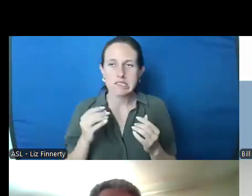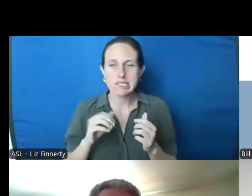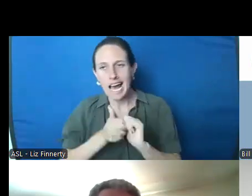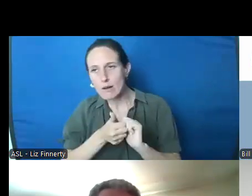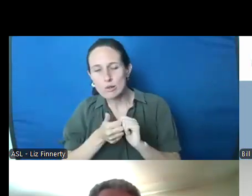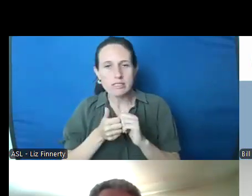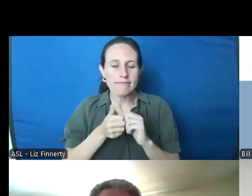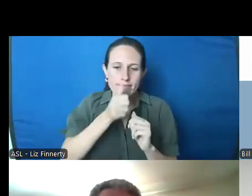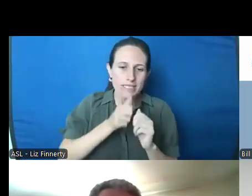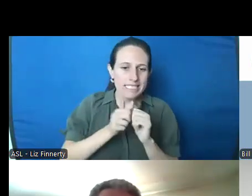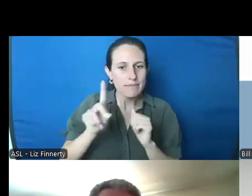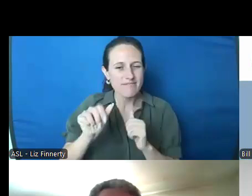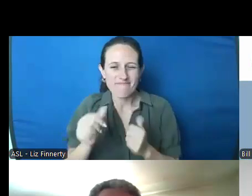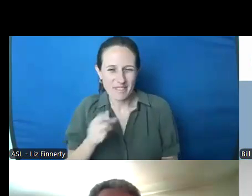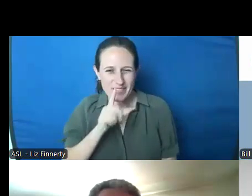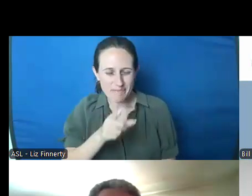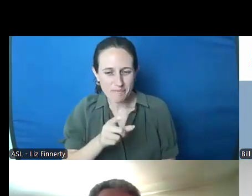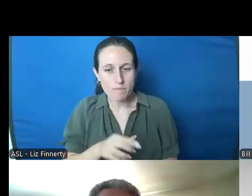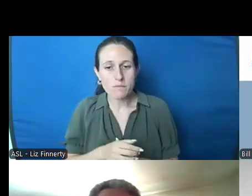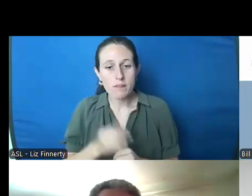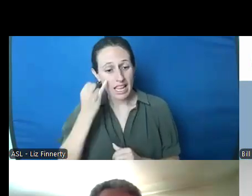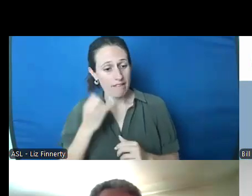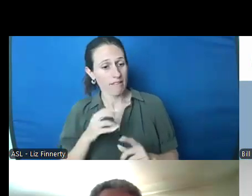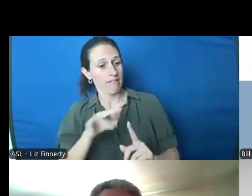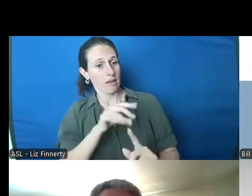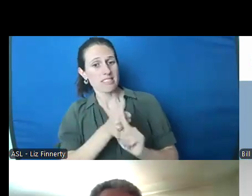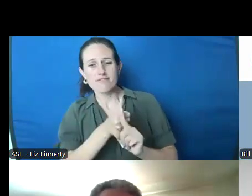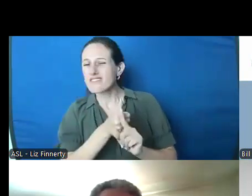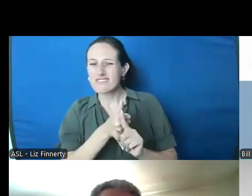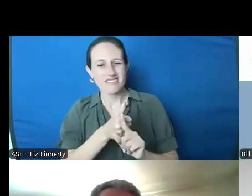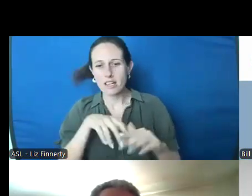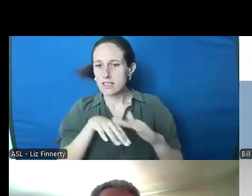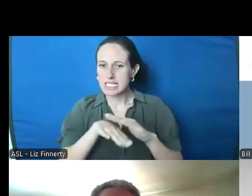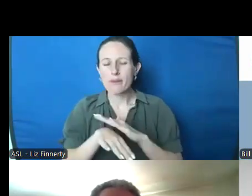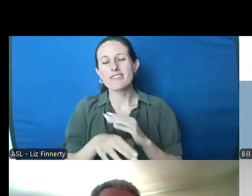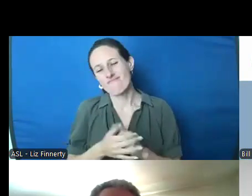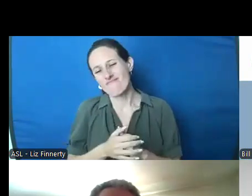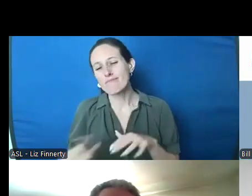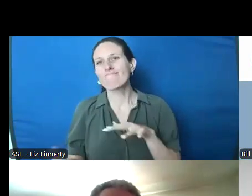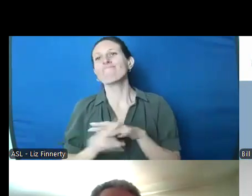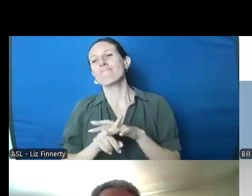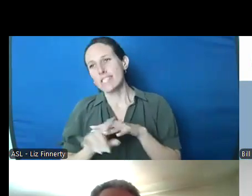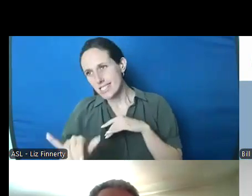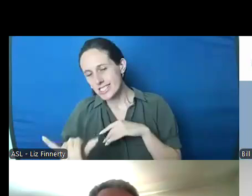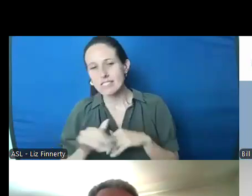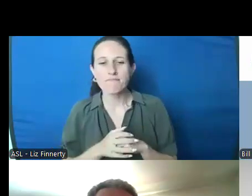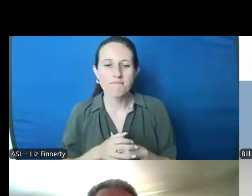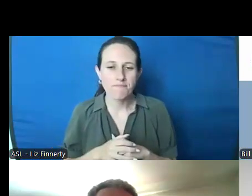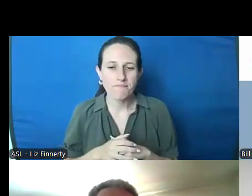disability when there isn't the access, that's where it usually comes up more. I'll pass it on